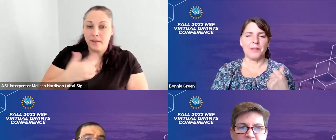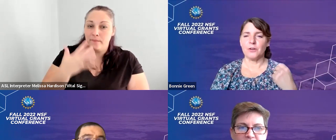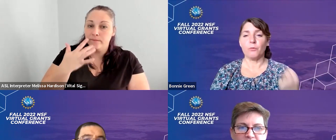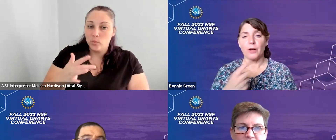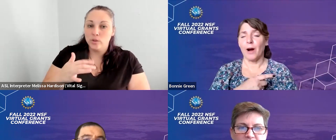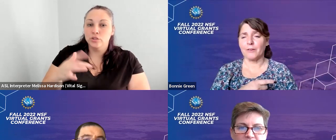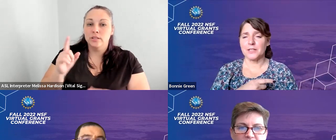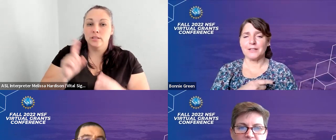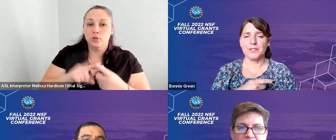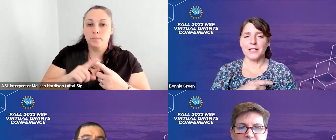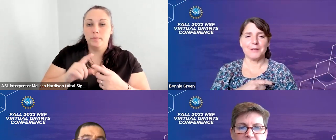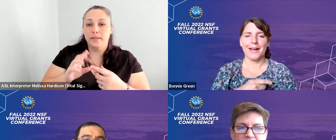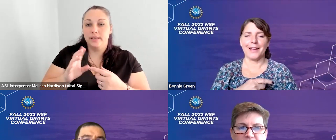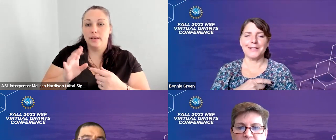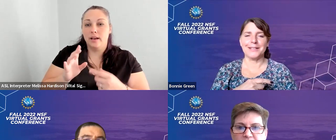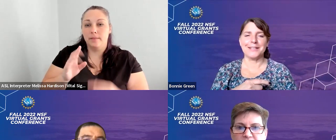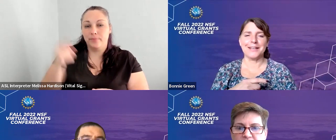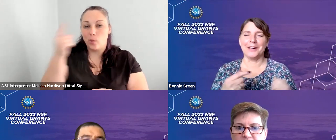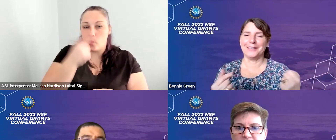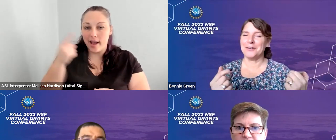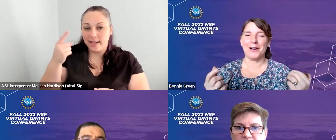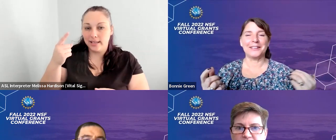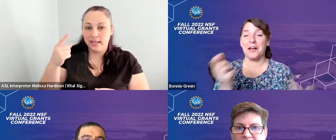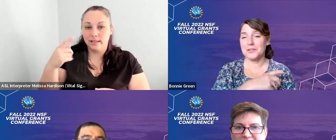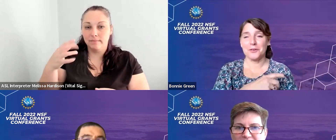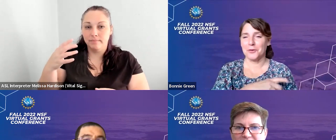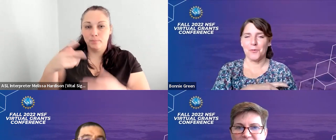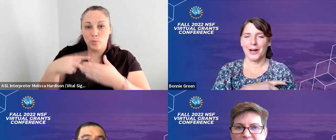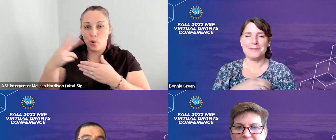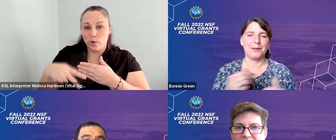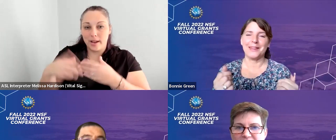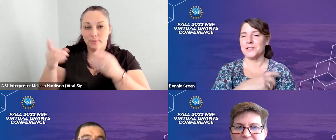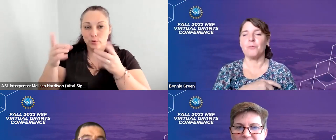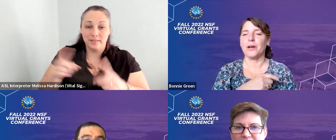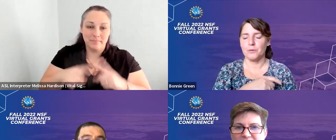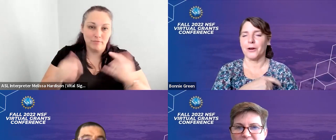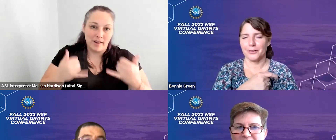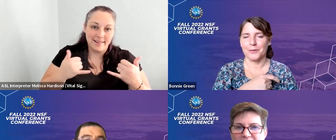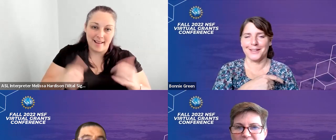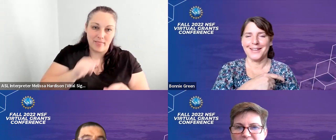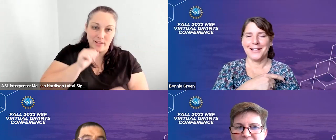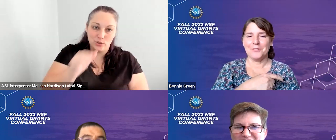but they don't require a site visit. And you know I'd love to go to Hawaii, but that's not why you partner